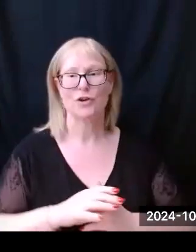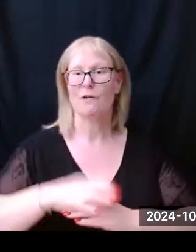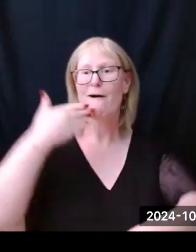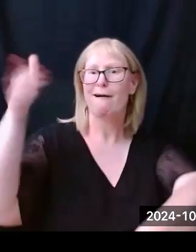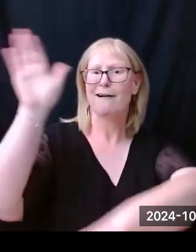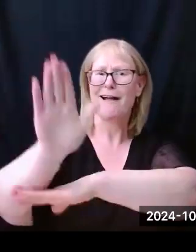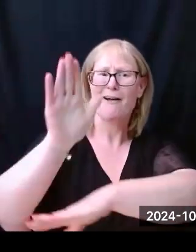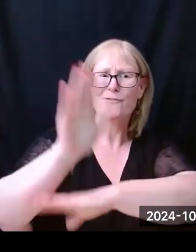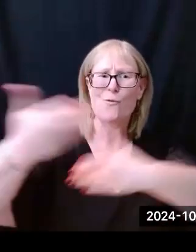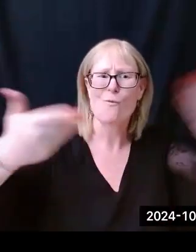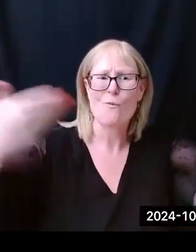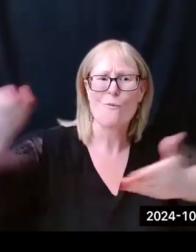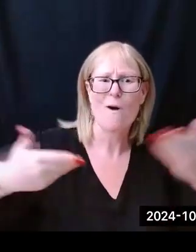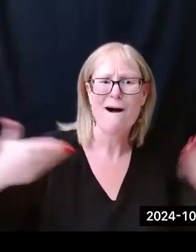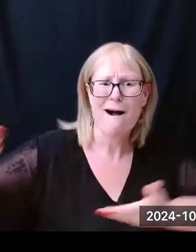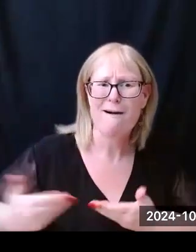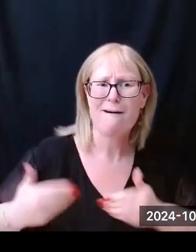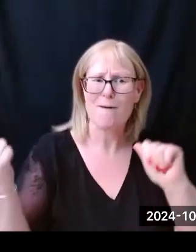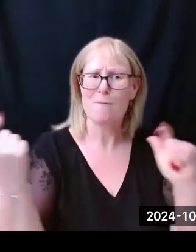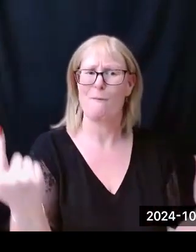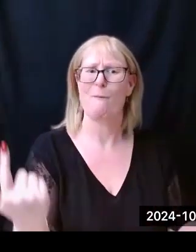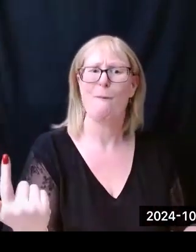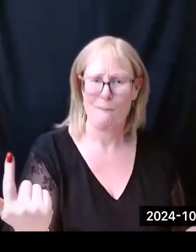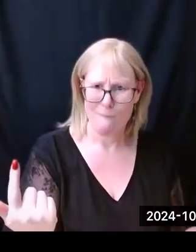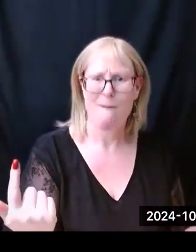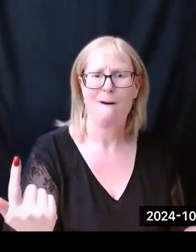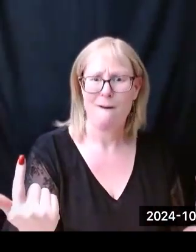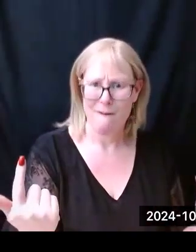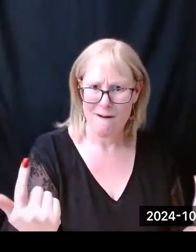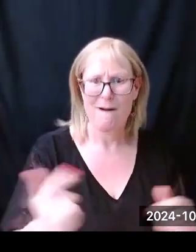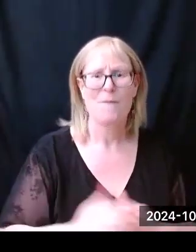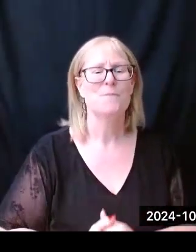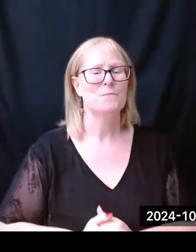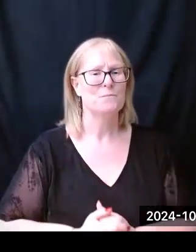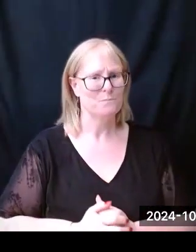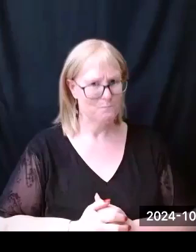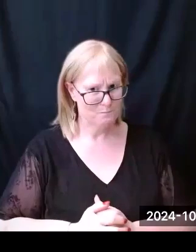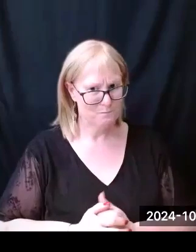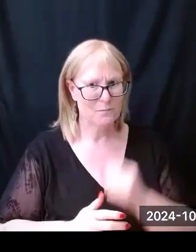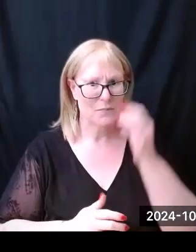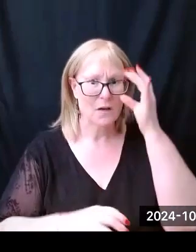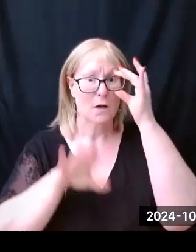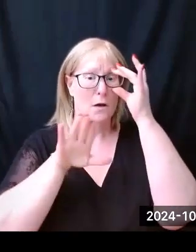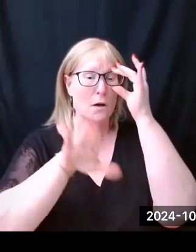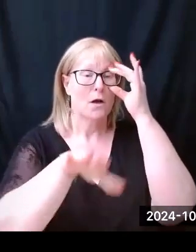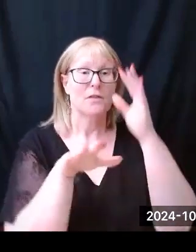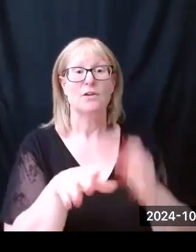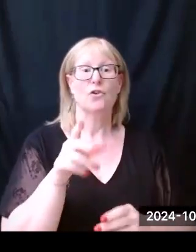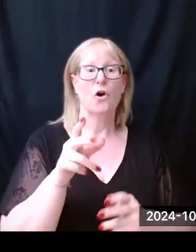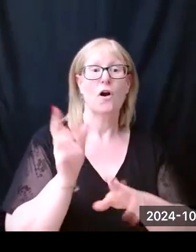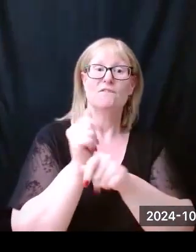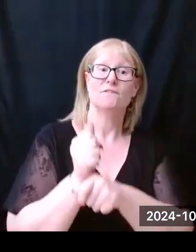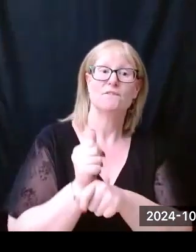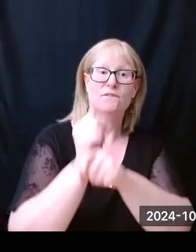first of the three-part series that we have, virtual house calls for parents, caregivers, and families.